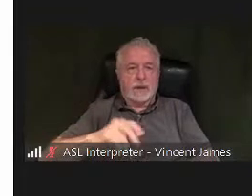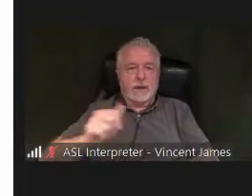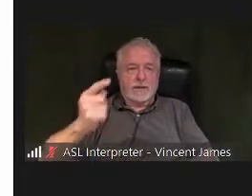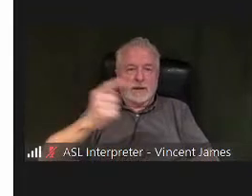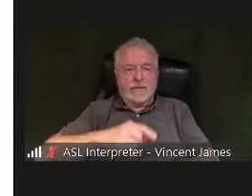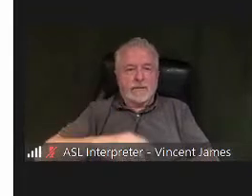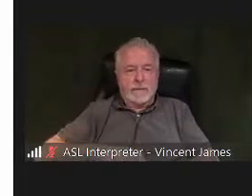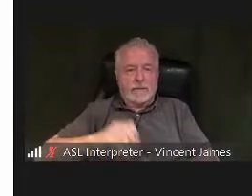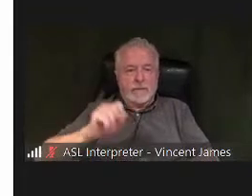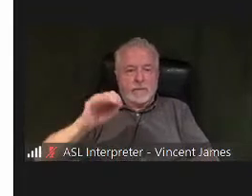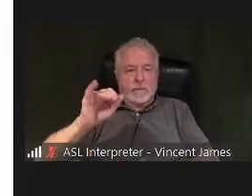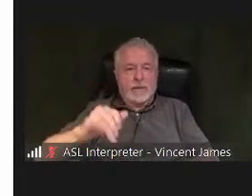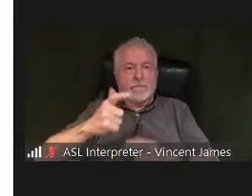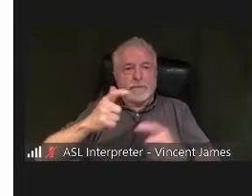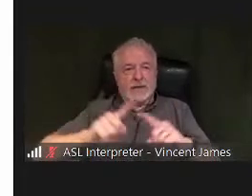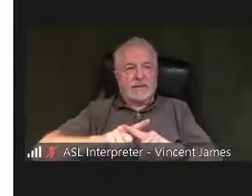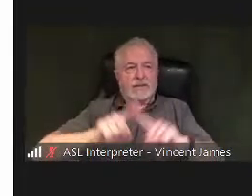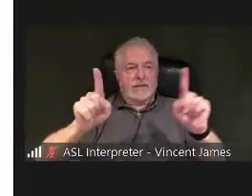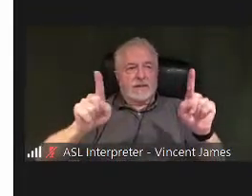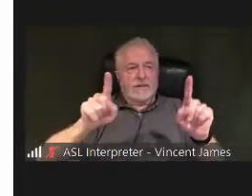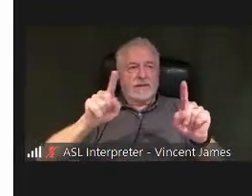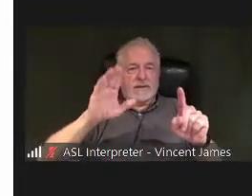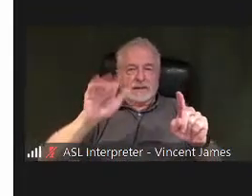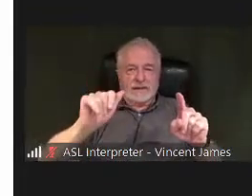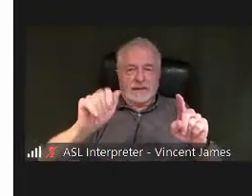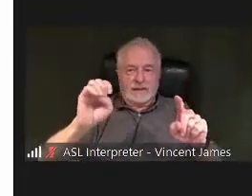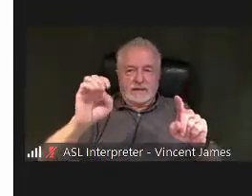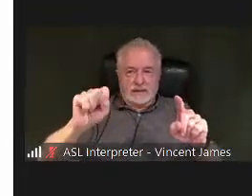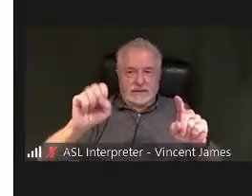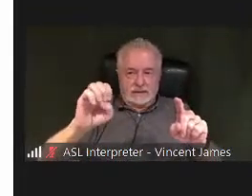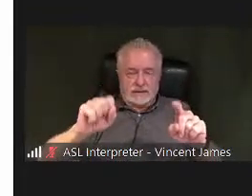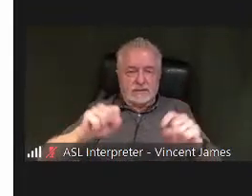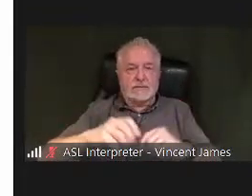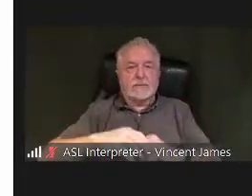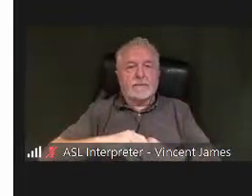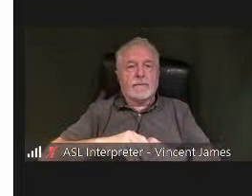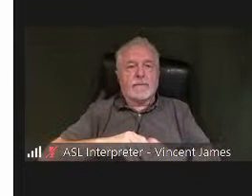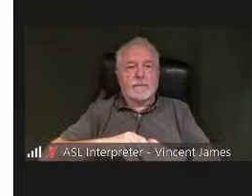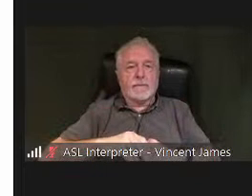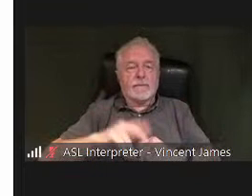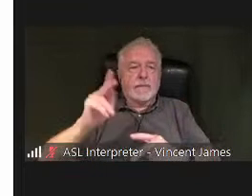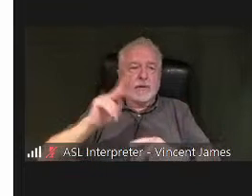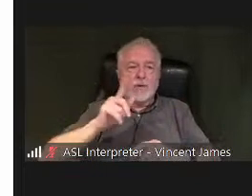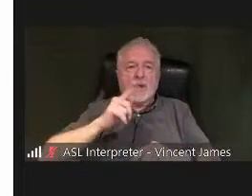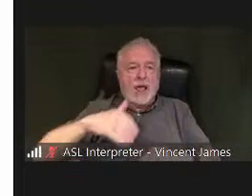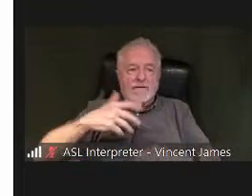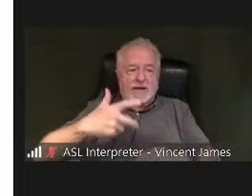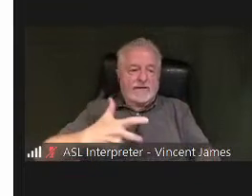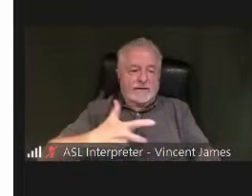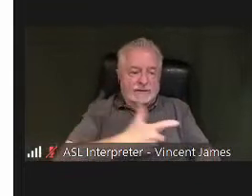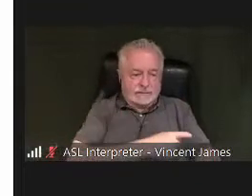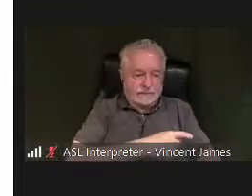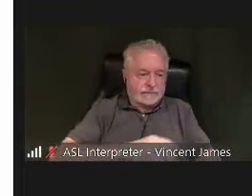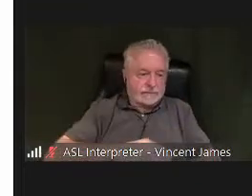So that's a big difference in cases the people who have not been vaccinated.